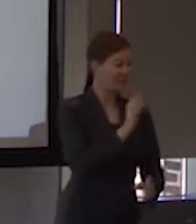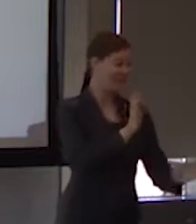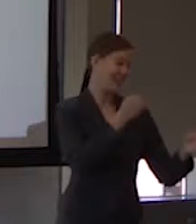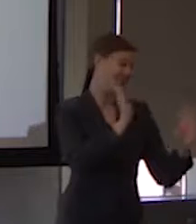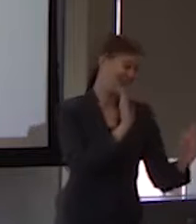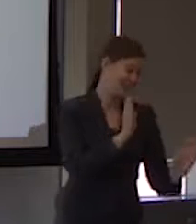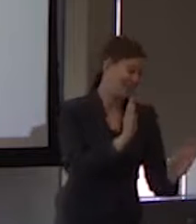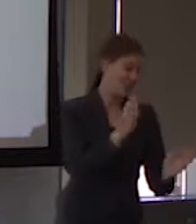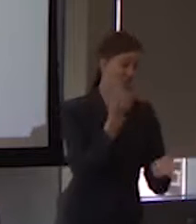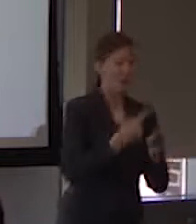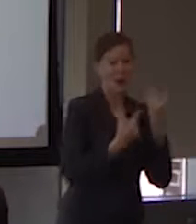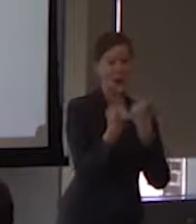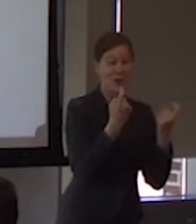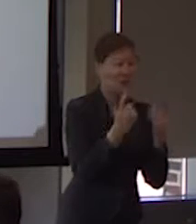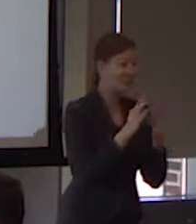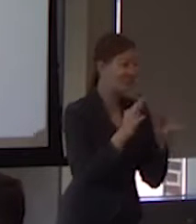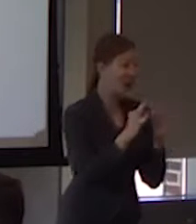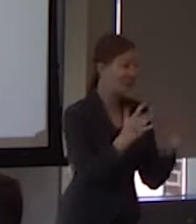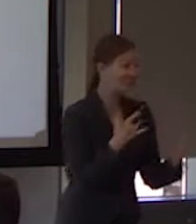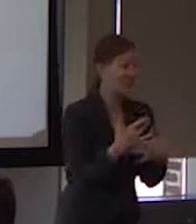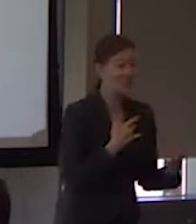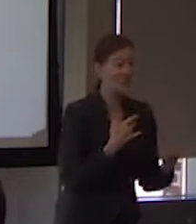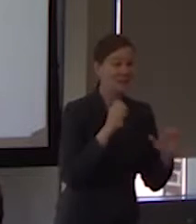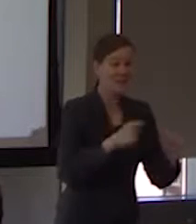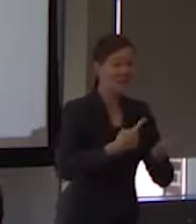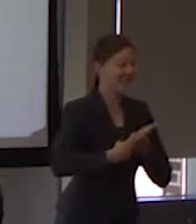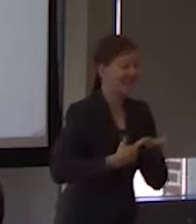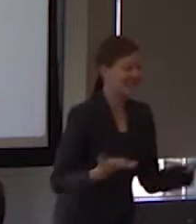What question, comments, and concerns can we talk about?